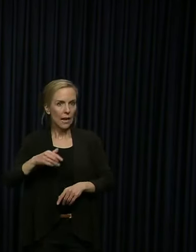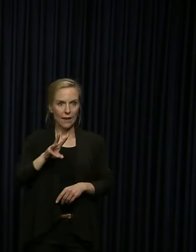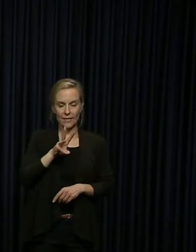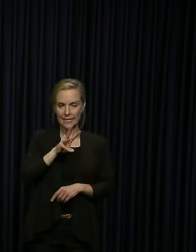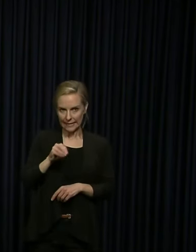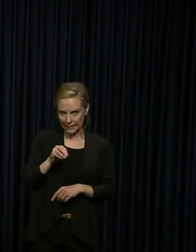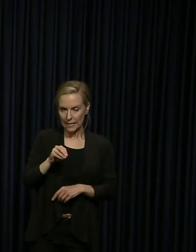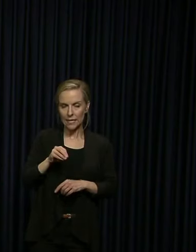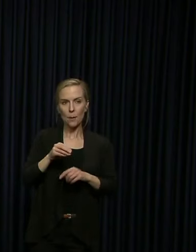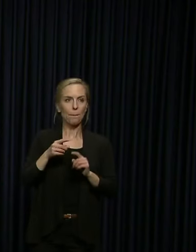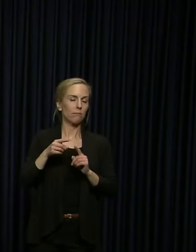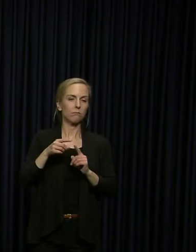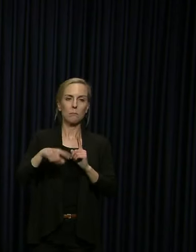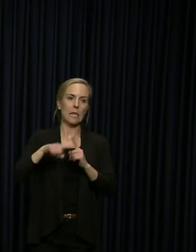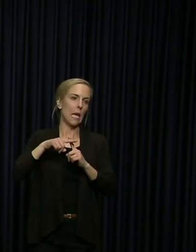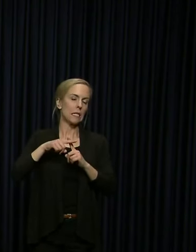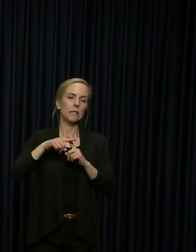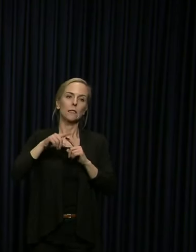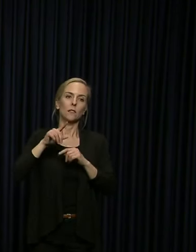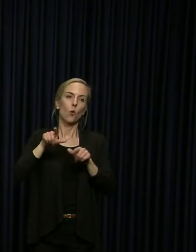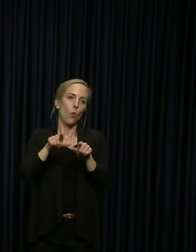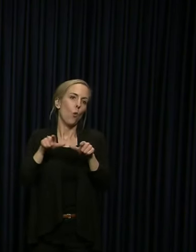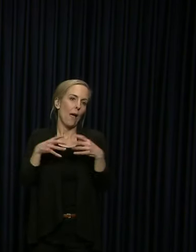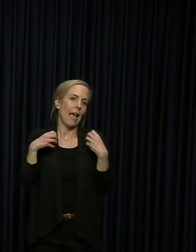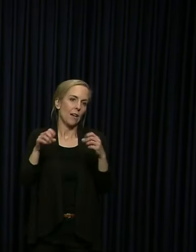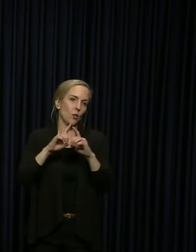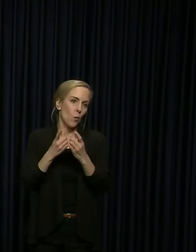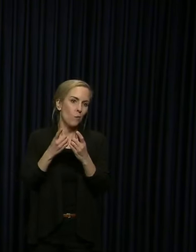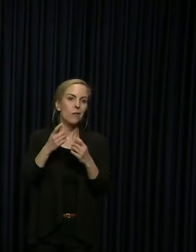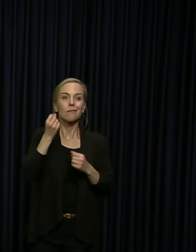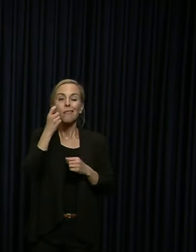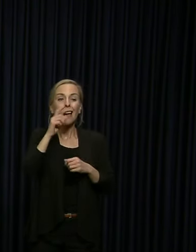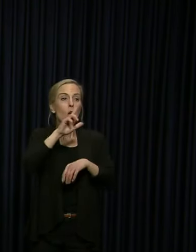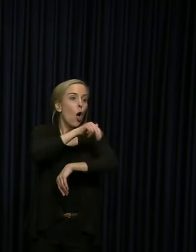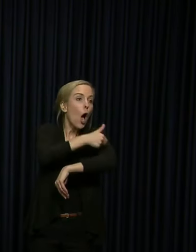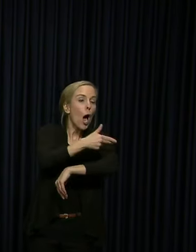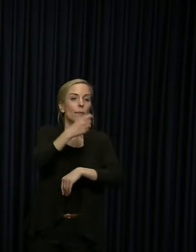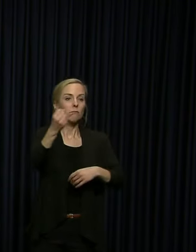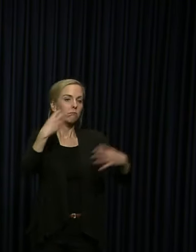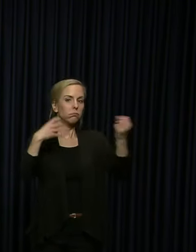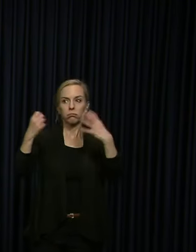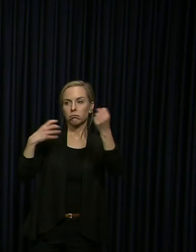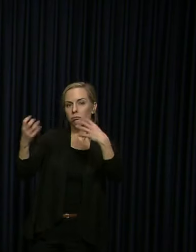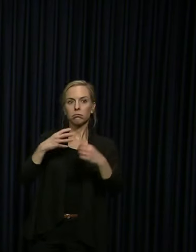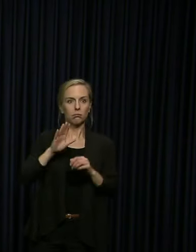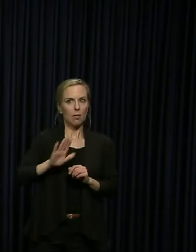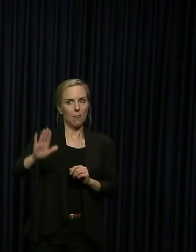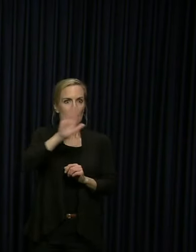FEMALE FROM McLANE COUNTY AND A 90-YEAR-OLD FEMALE FROM